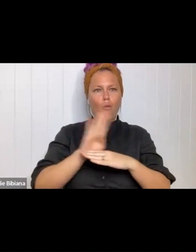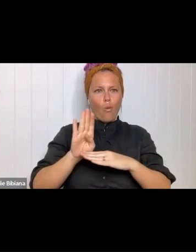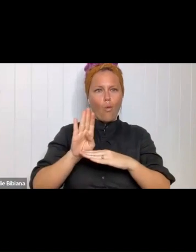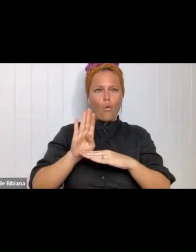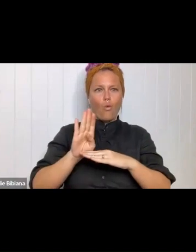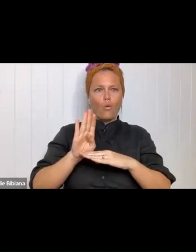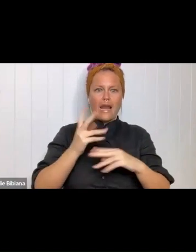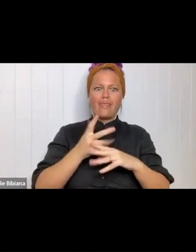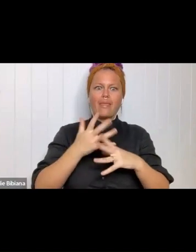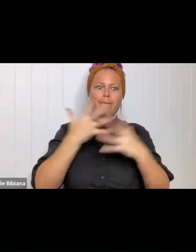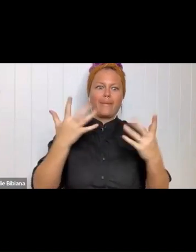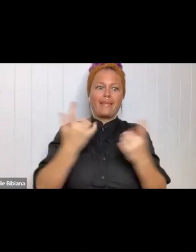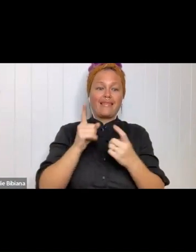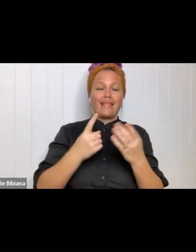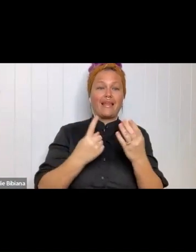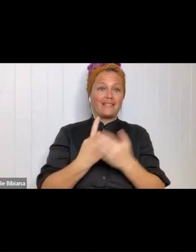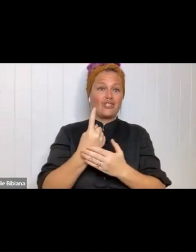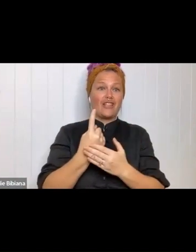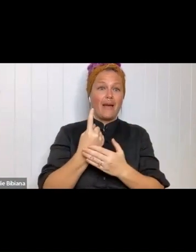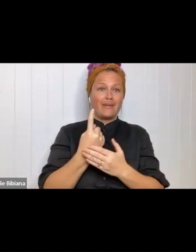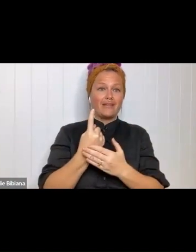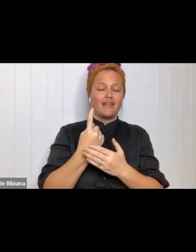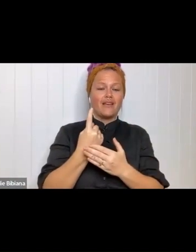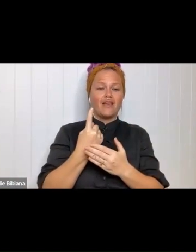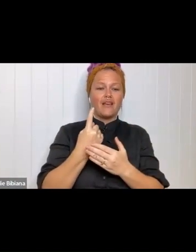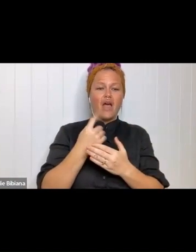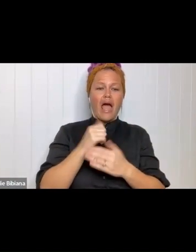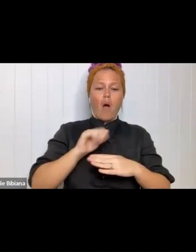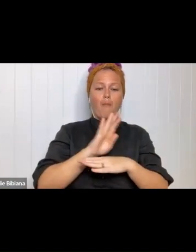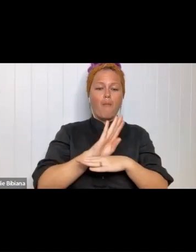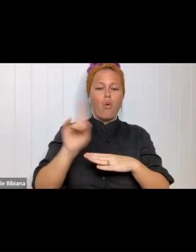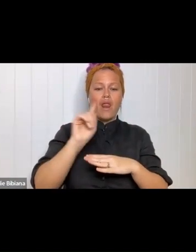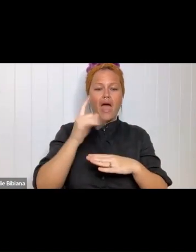that's happened is that our board is now made up of 75% of